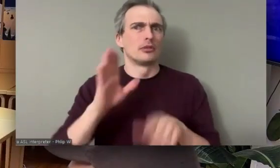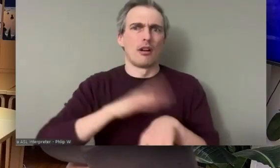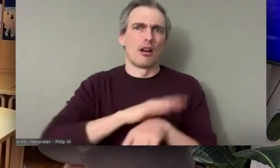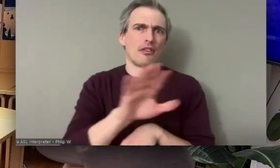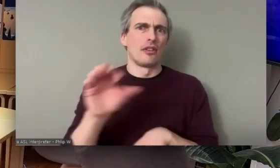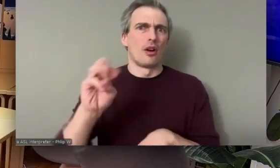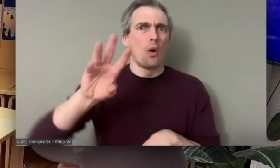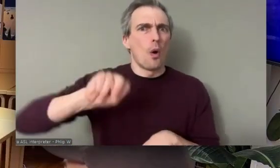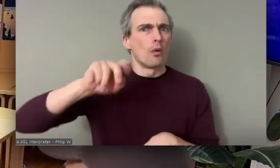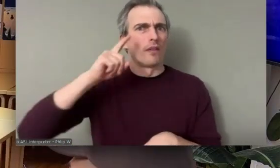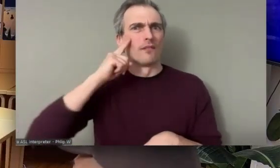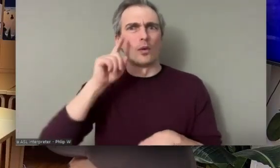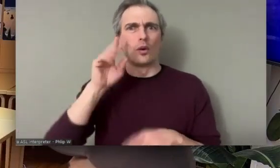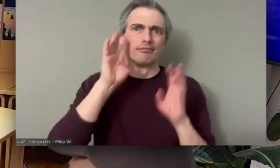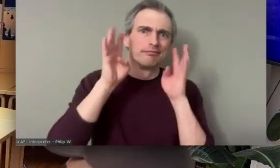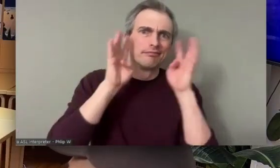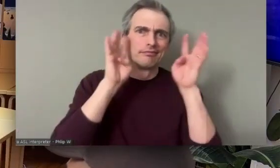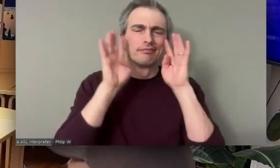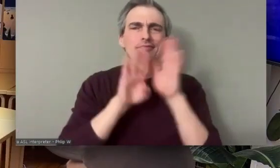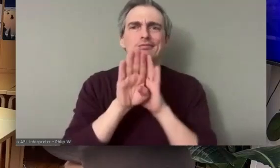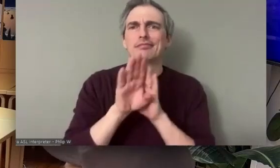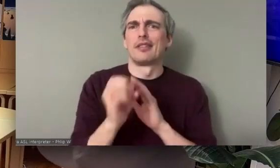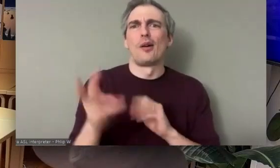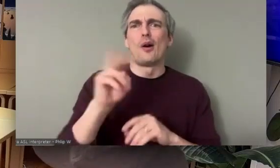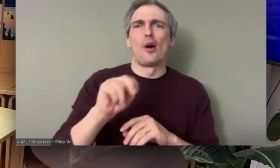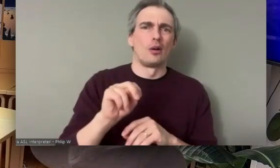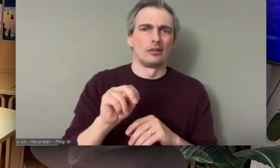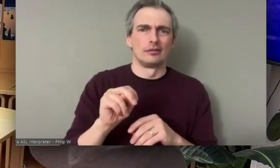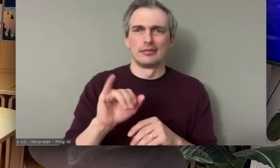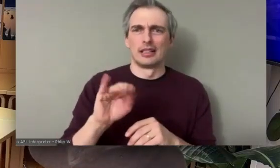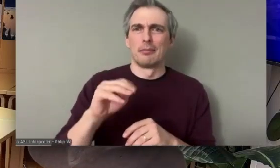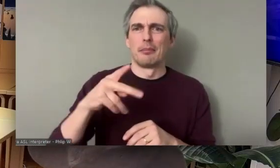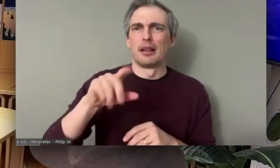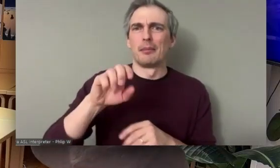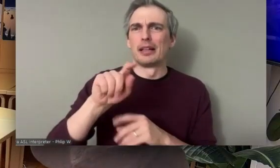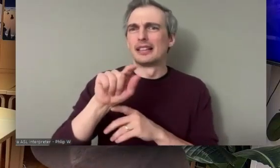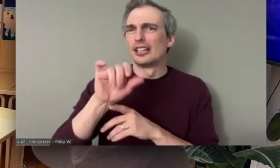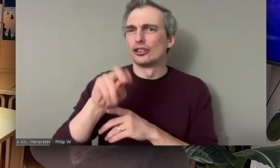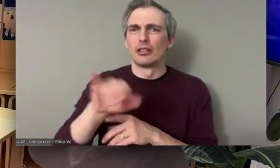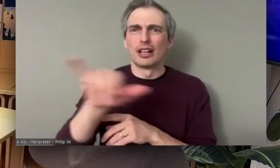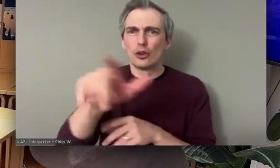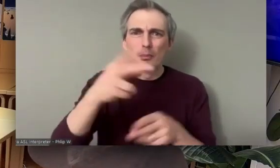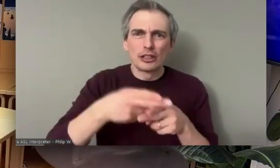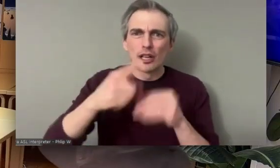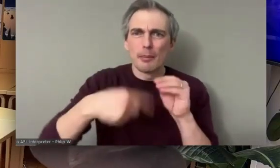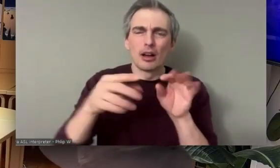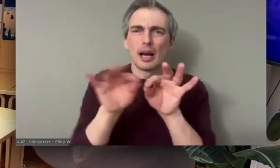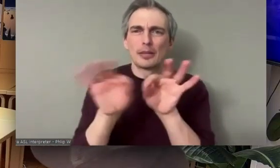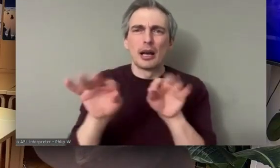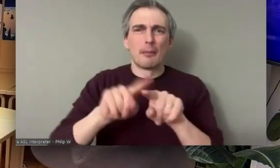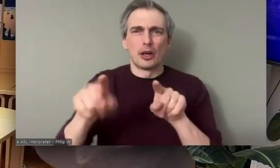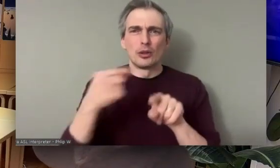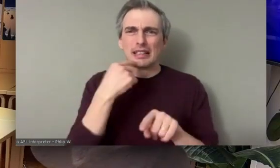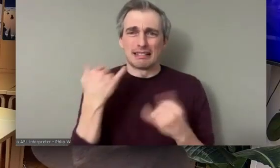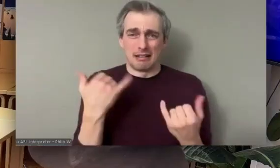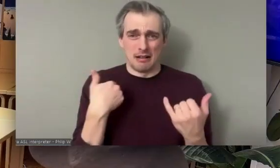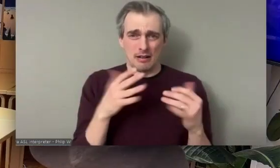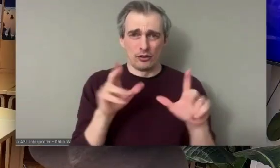Like you mentioned with captions. But now that there is at least theoretically a screen reader... At the